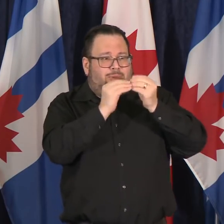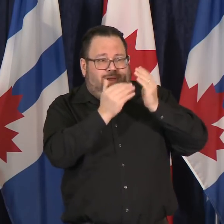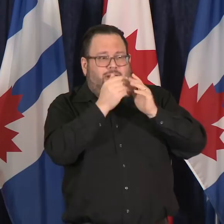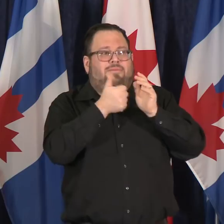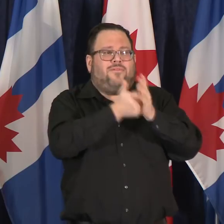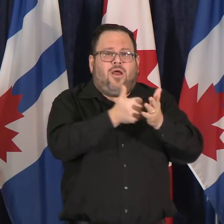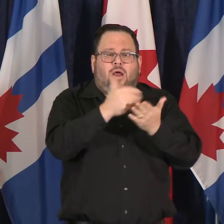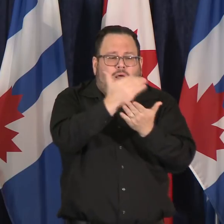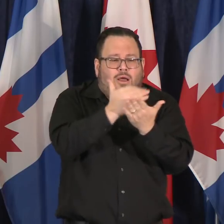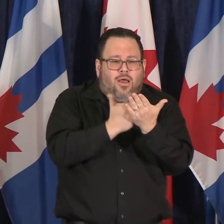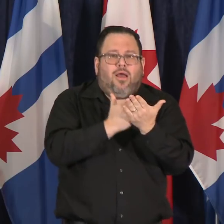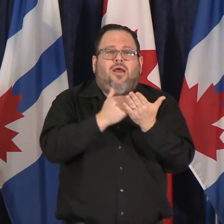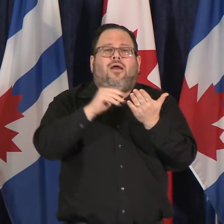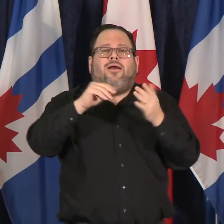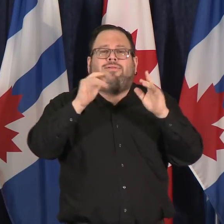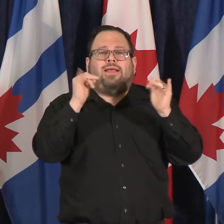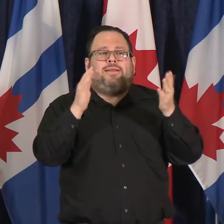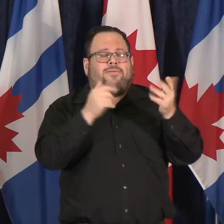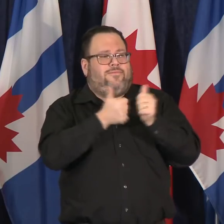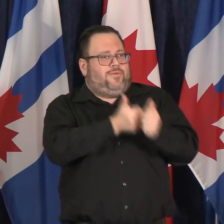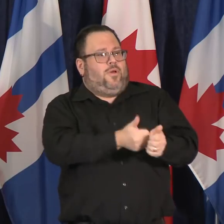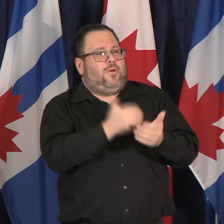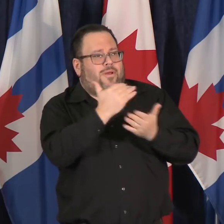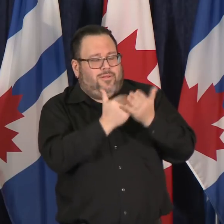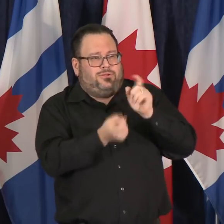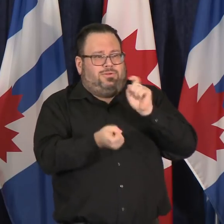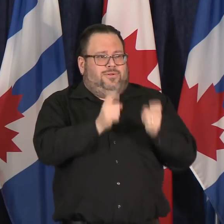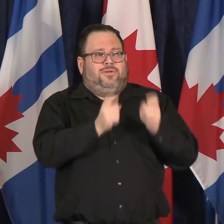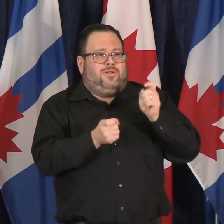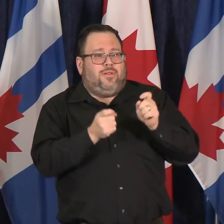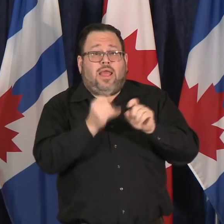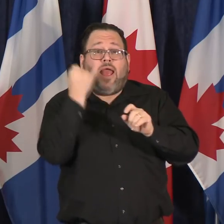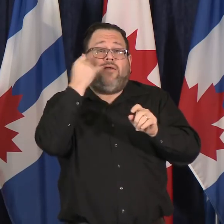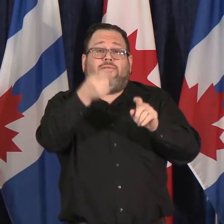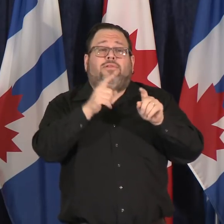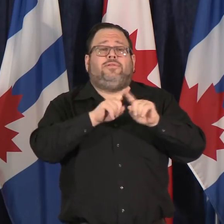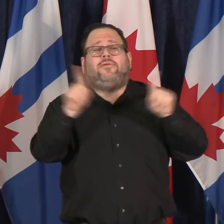we've been very impressed with the compliance thus far but I'm really